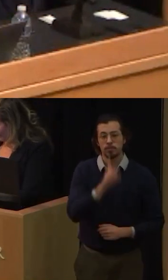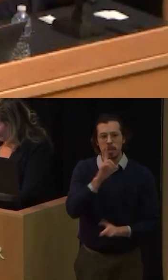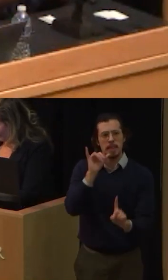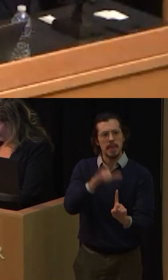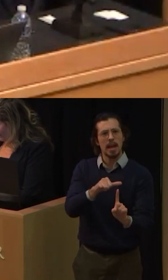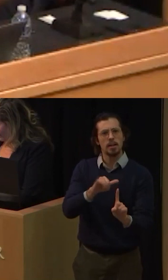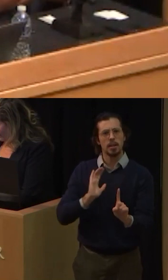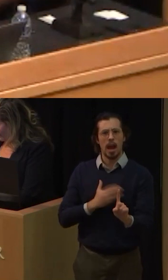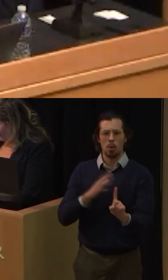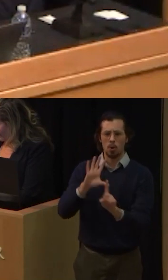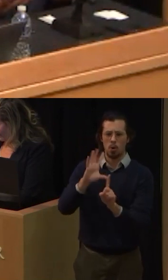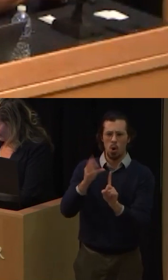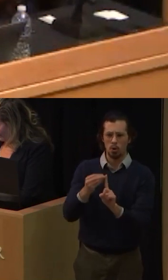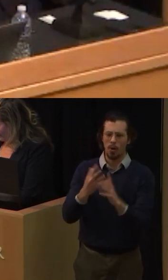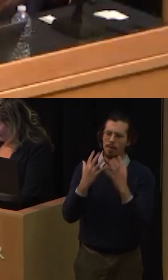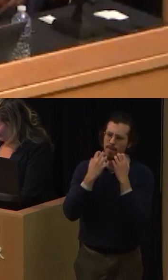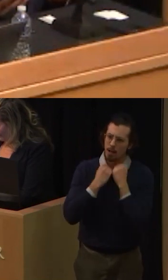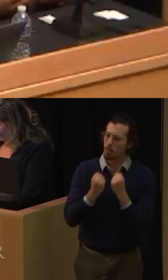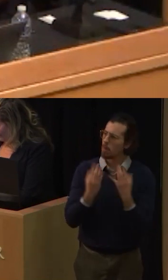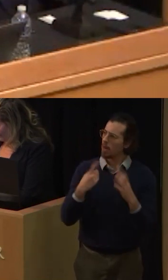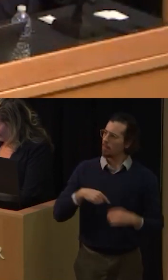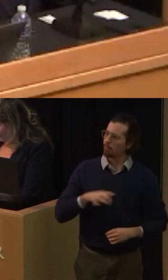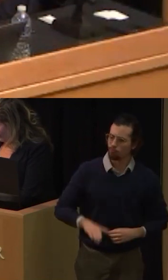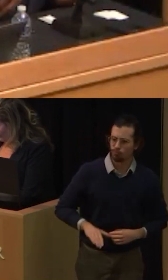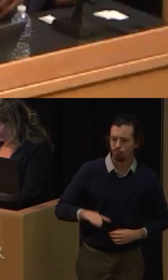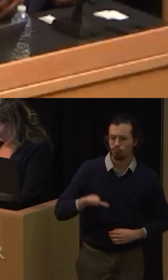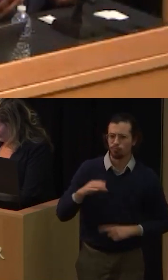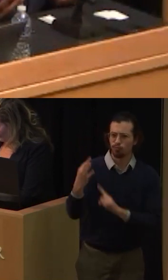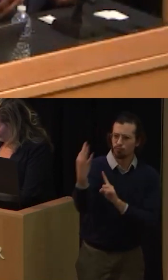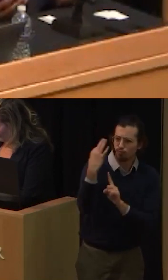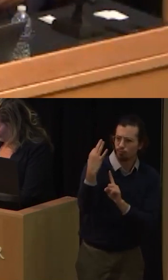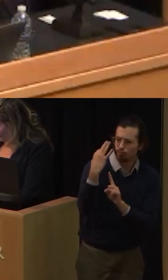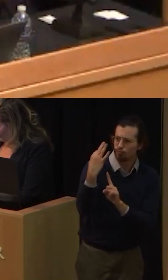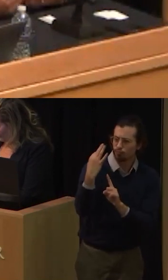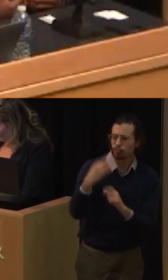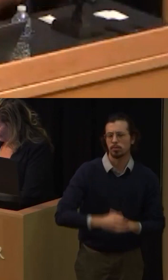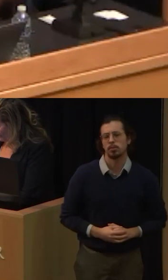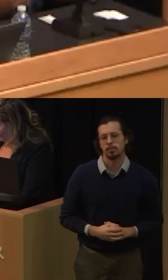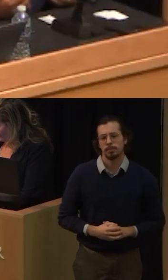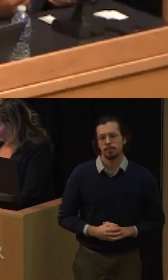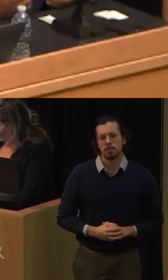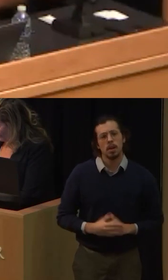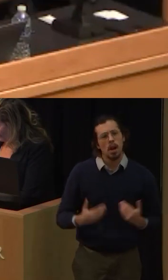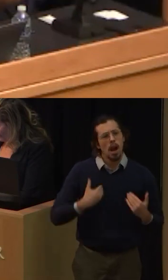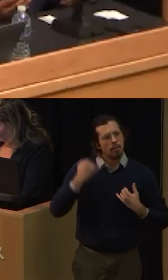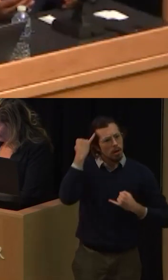the cultural milieu in which many of us have been raised and many of us are steeped, and so when we have ideas and opportunities